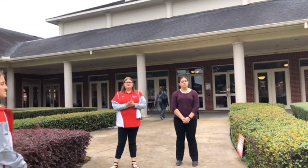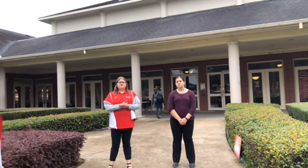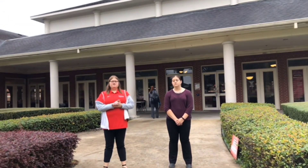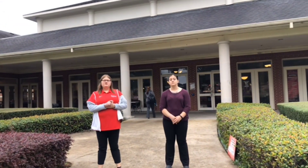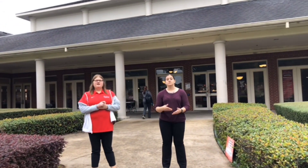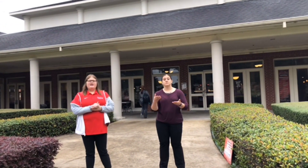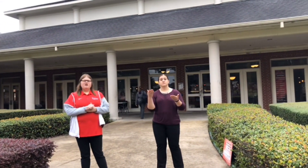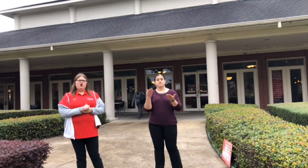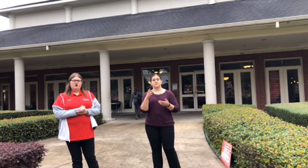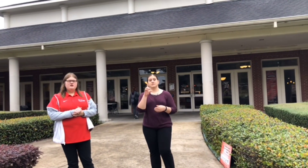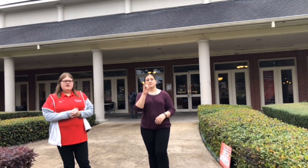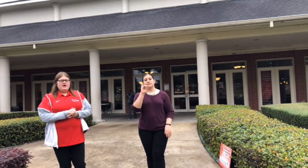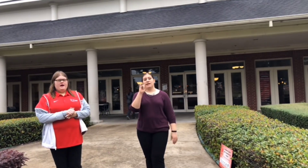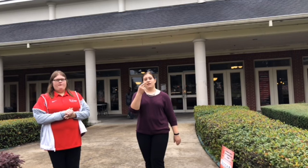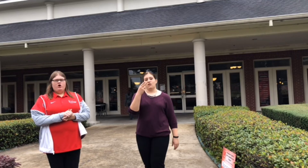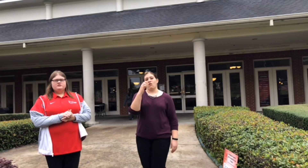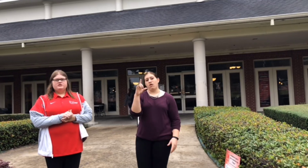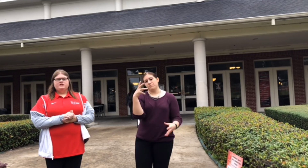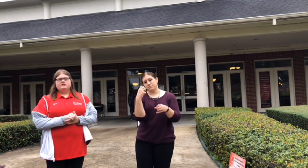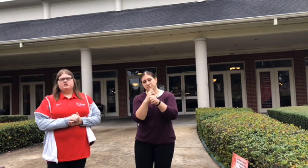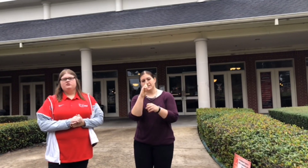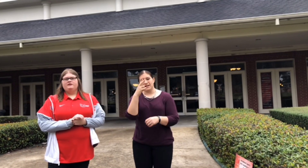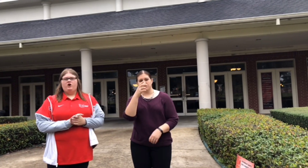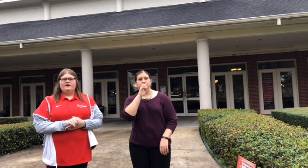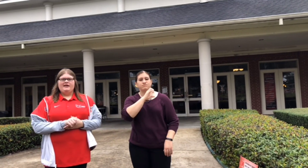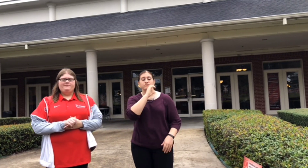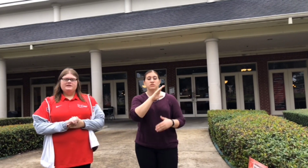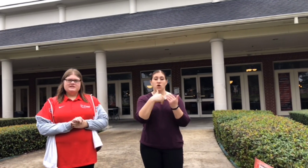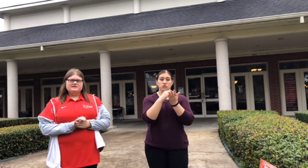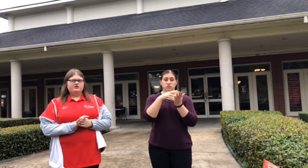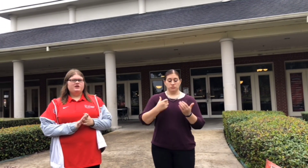So this is our dining hall. All students who live on campus until